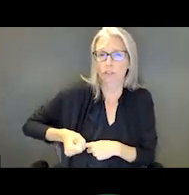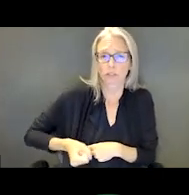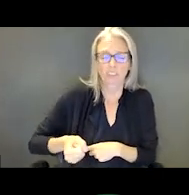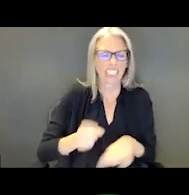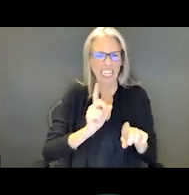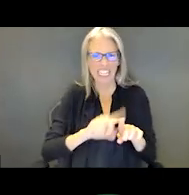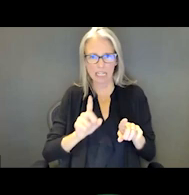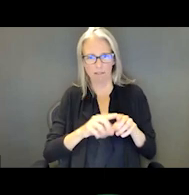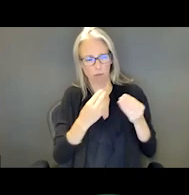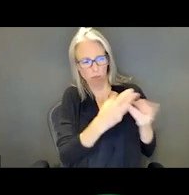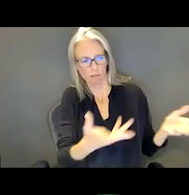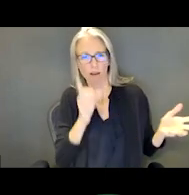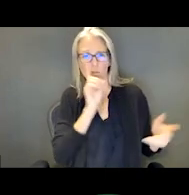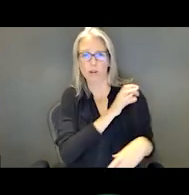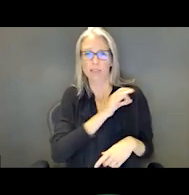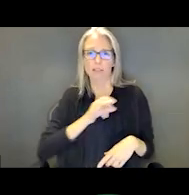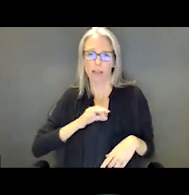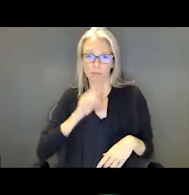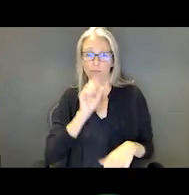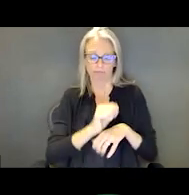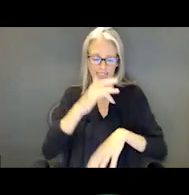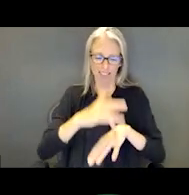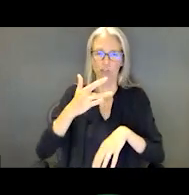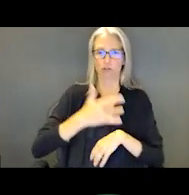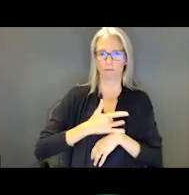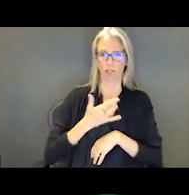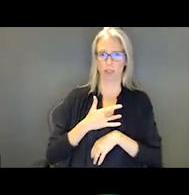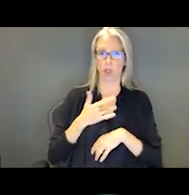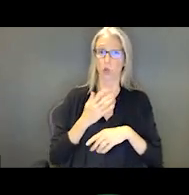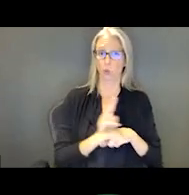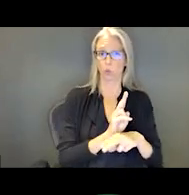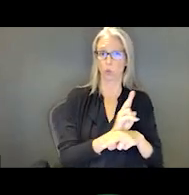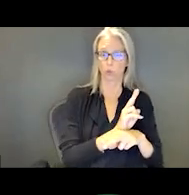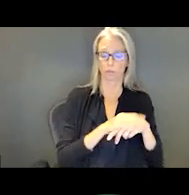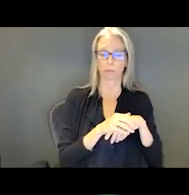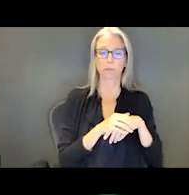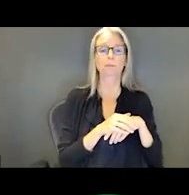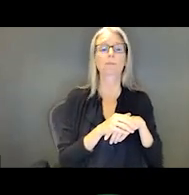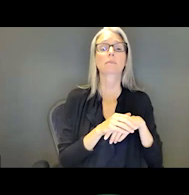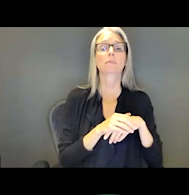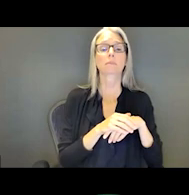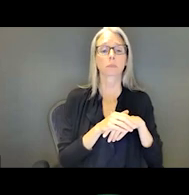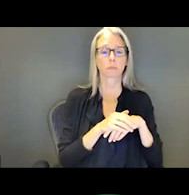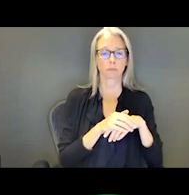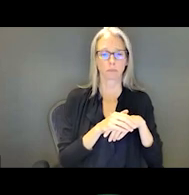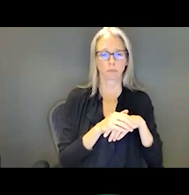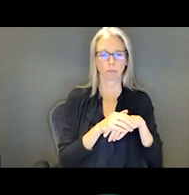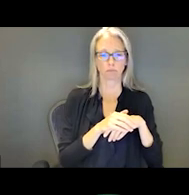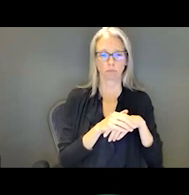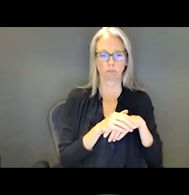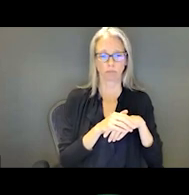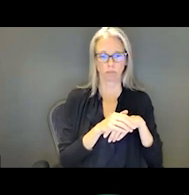We, actually got, I identified regional each region had like an accessibility lead. And